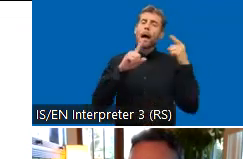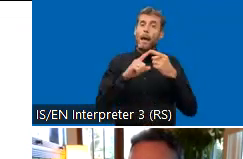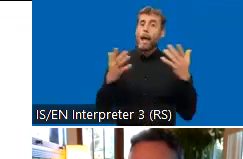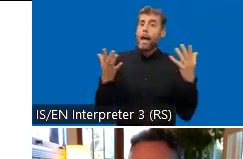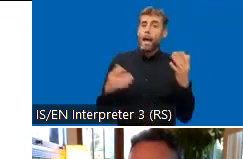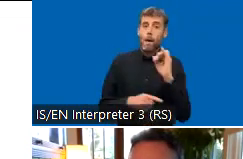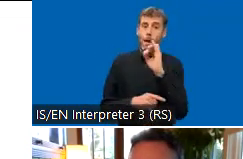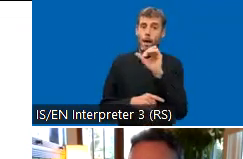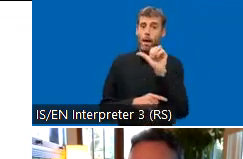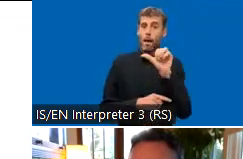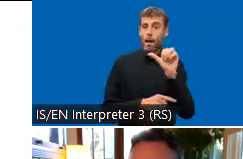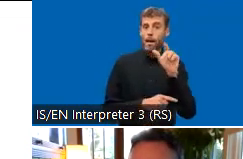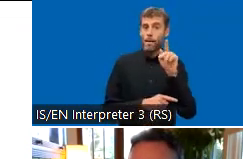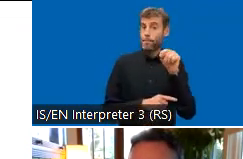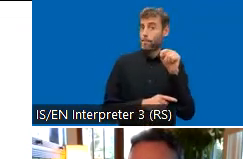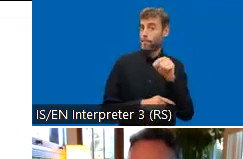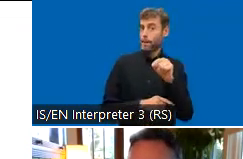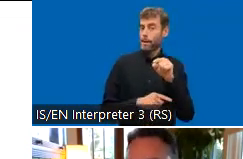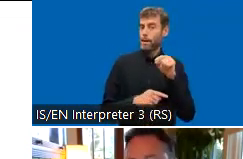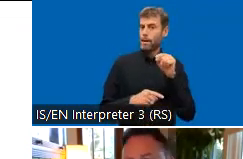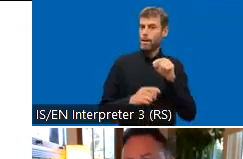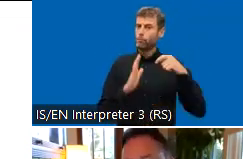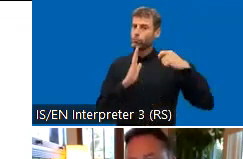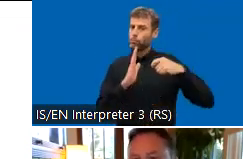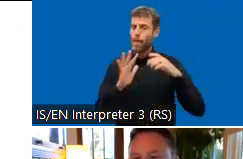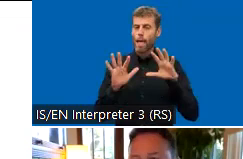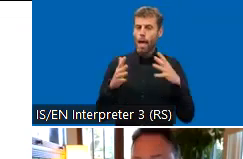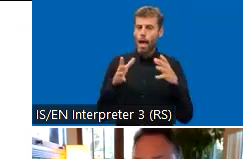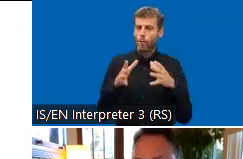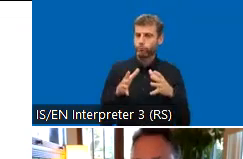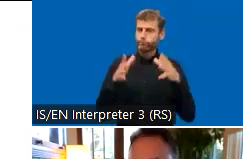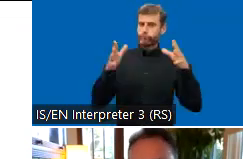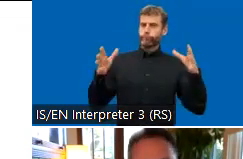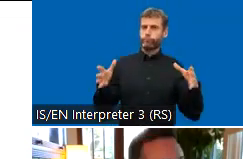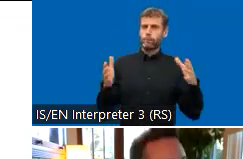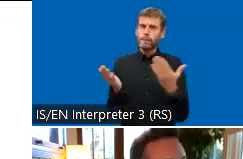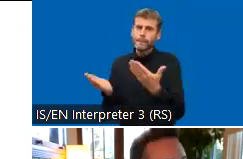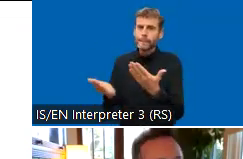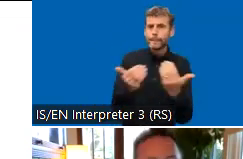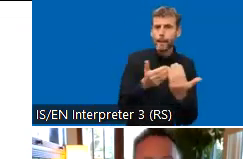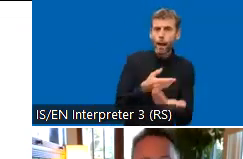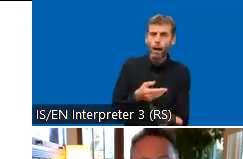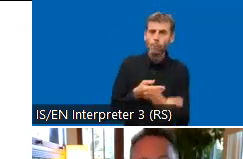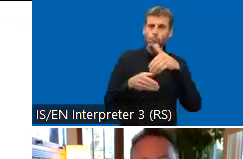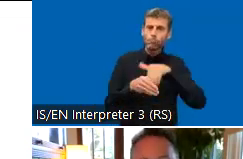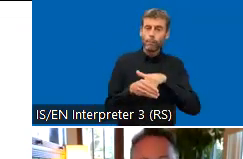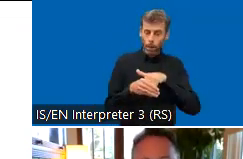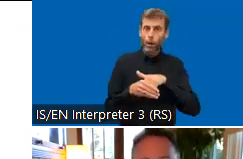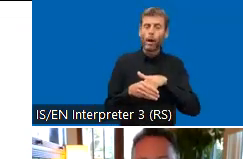Basically my role will be will include onboarding new members, educating them on IAAP benefits,